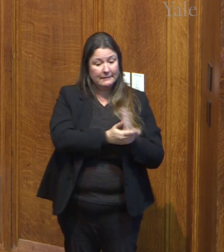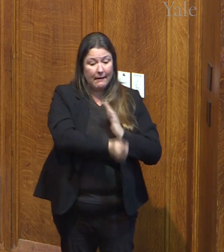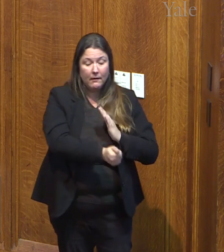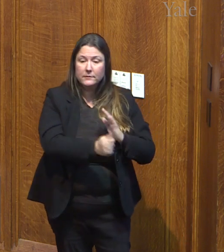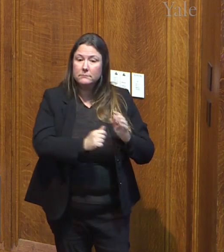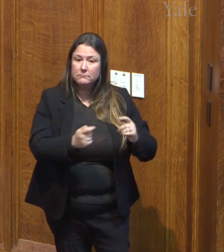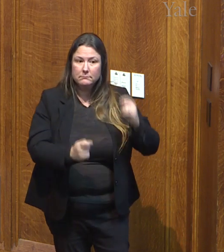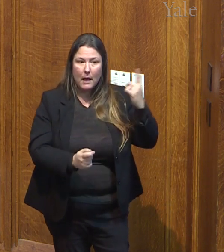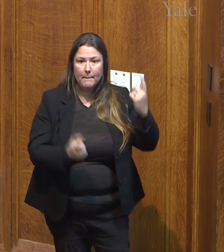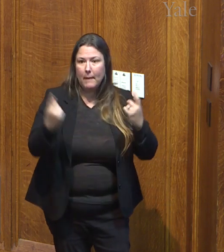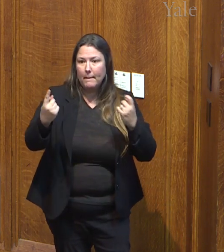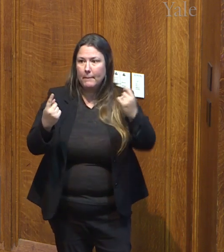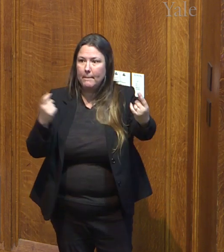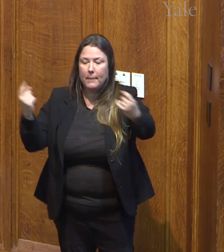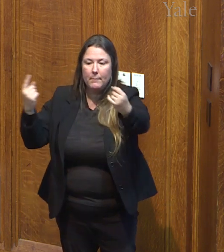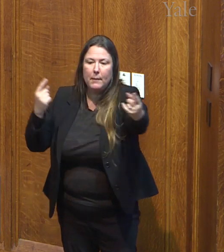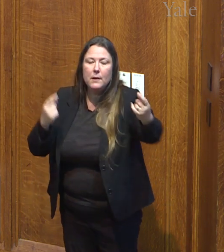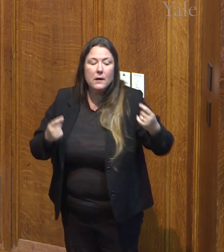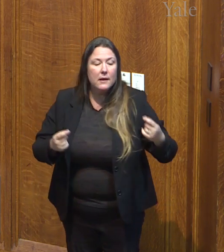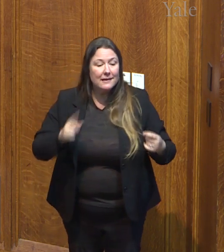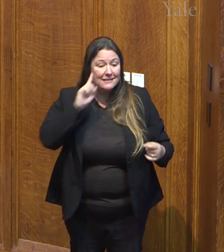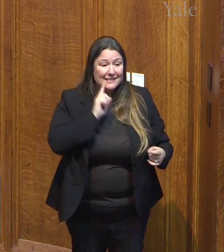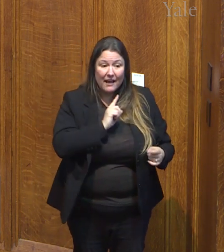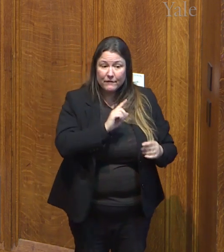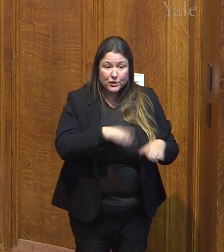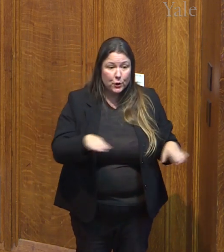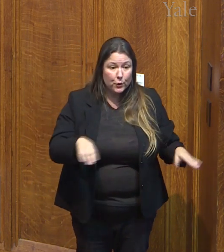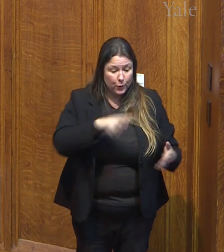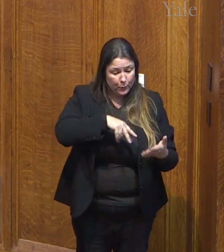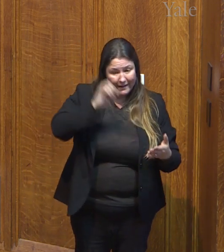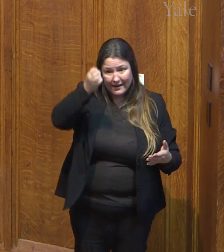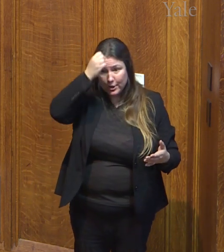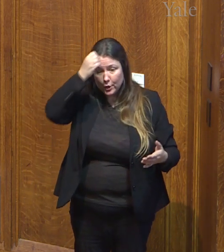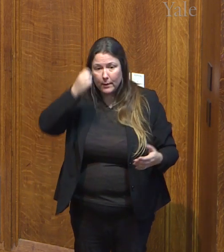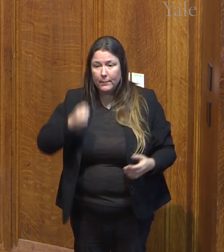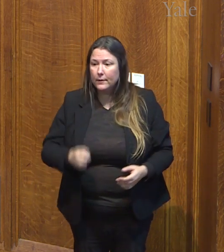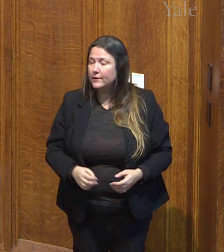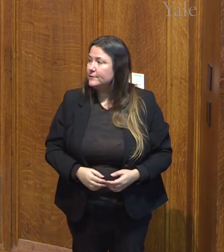With Deaf children in Europe reading (speaking in foreign language)